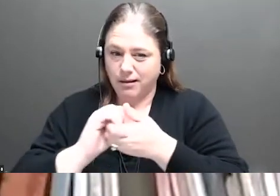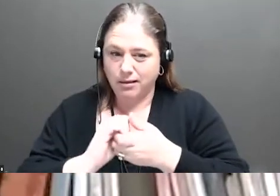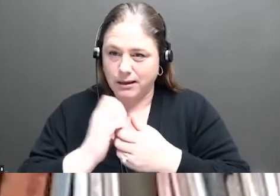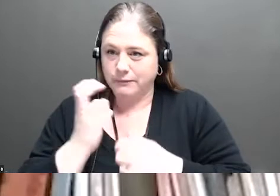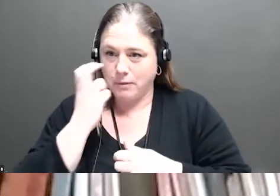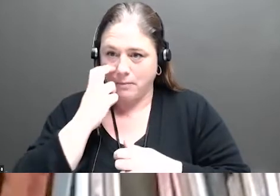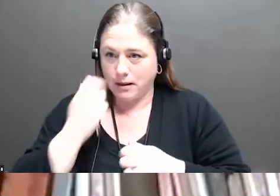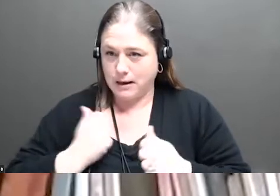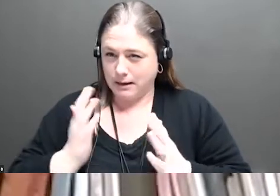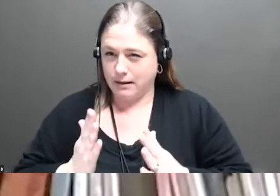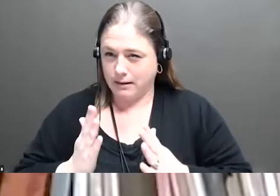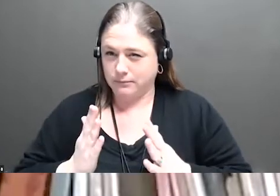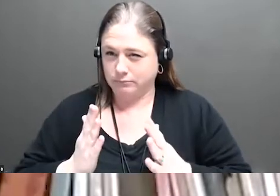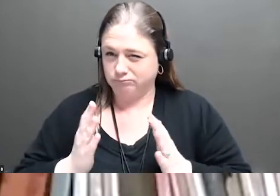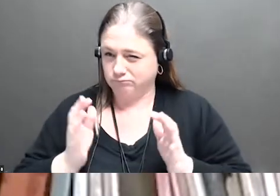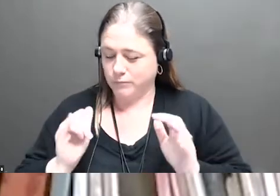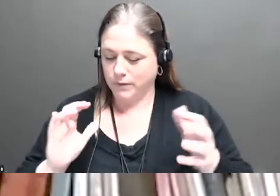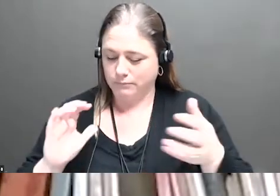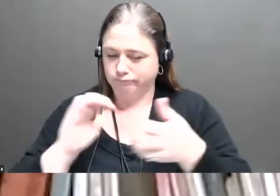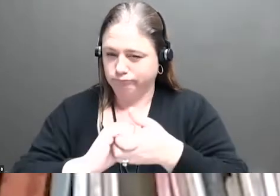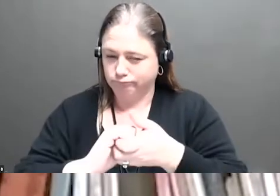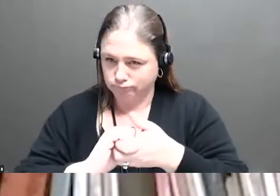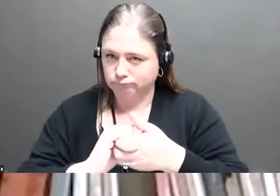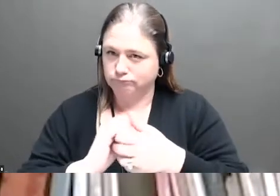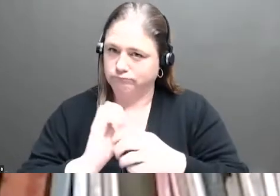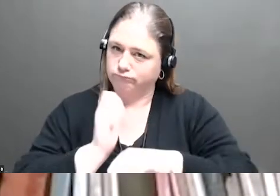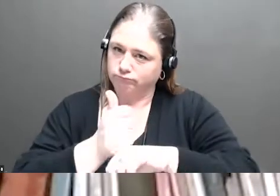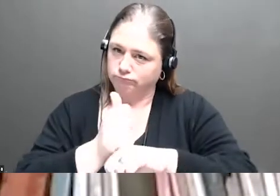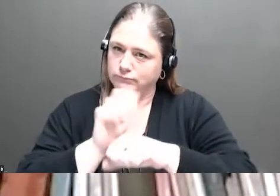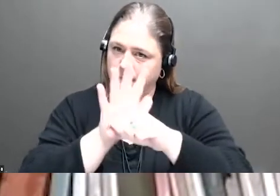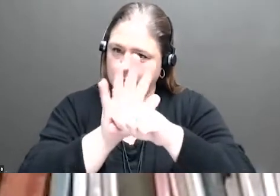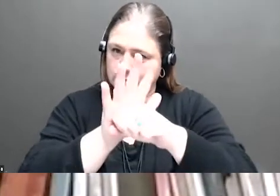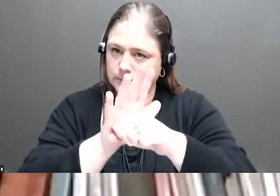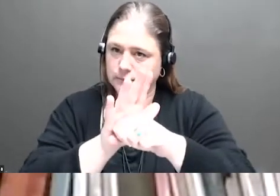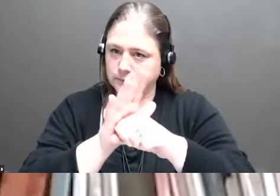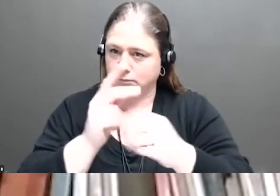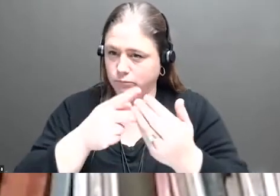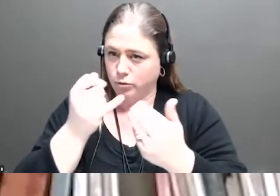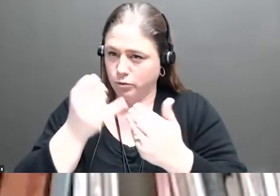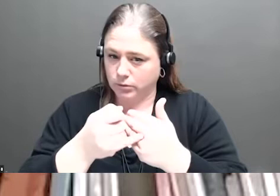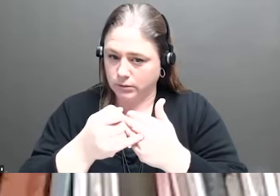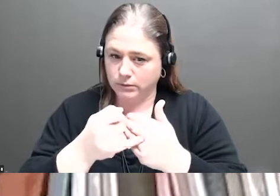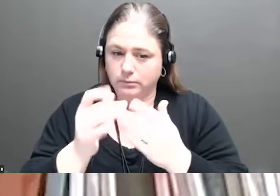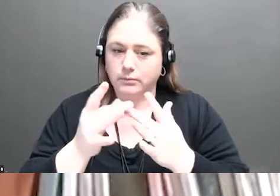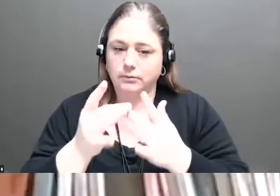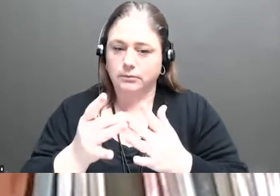Advocacy Project, and this resulted in the Disability Advantage Training Program which